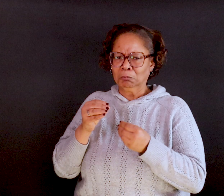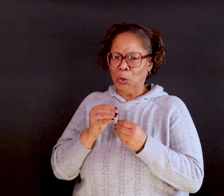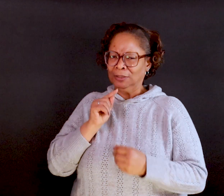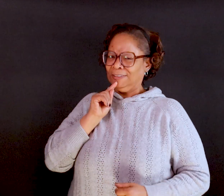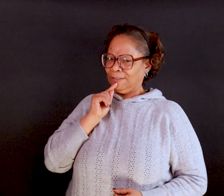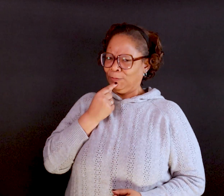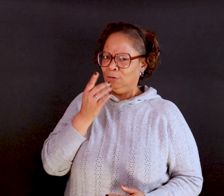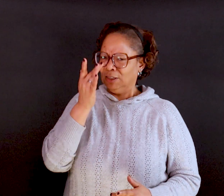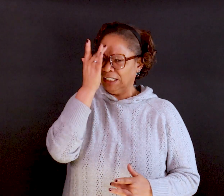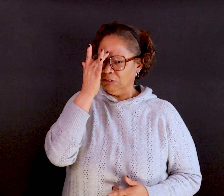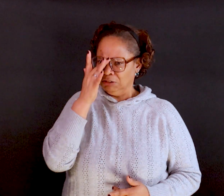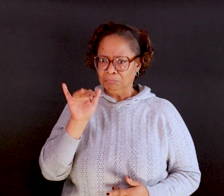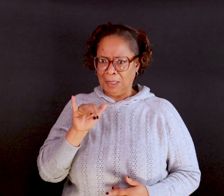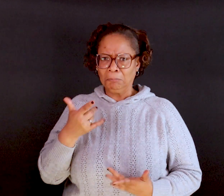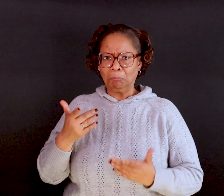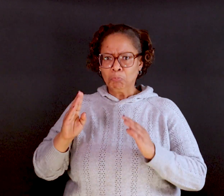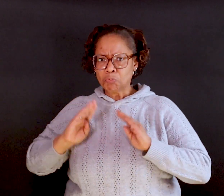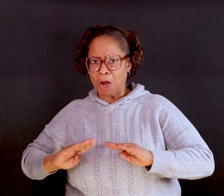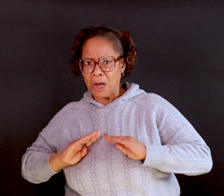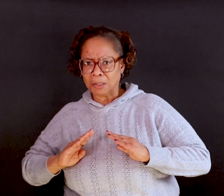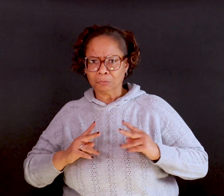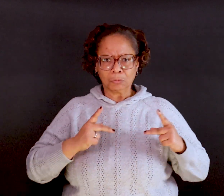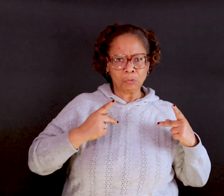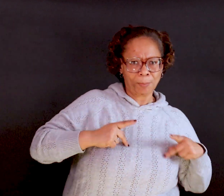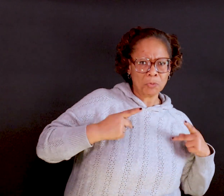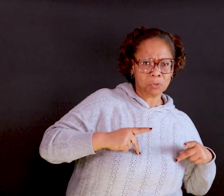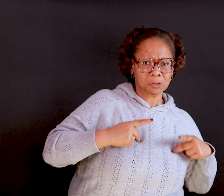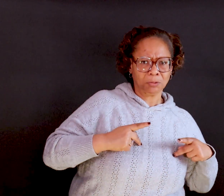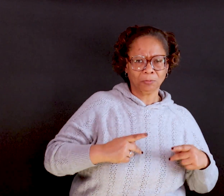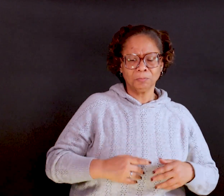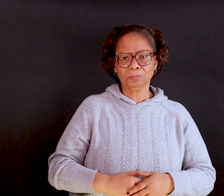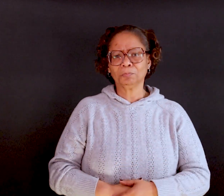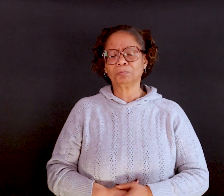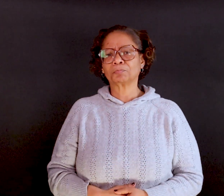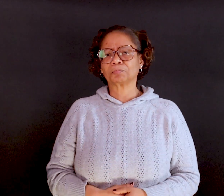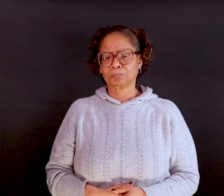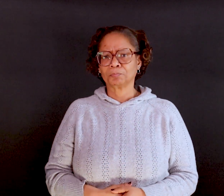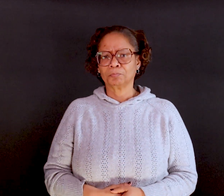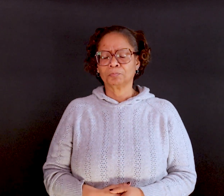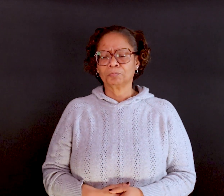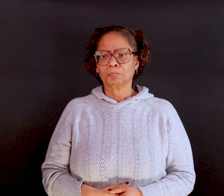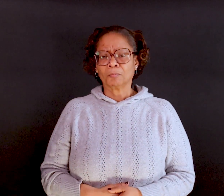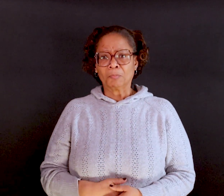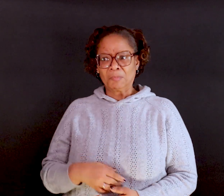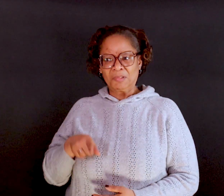severe illness such as bronchiolitis and pneumonia, Infection of the lungs.